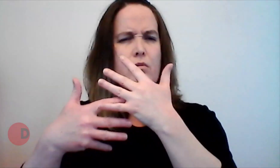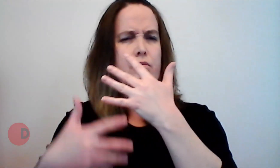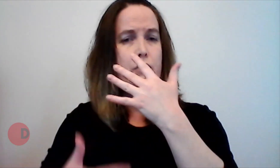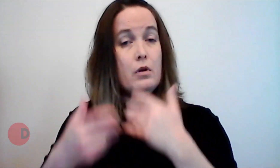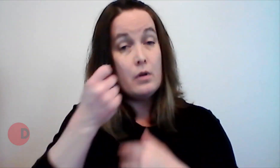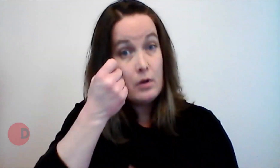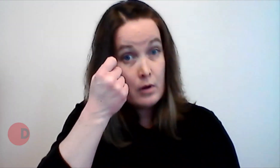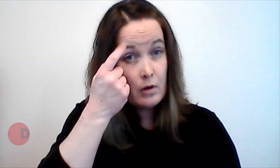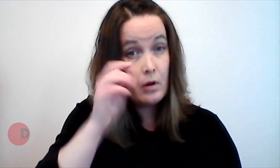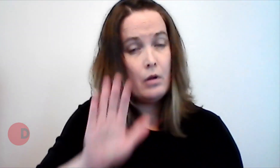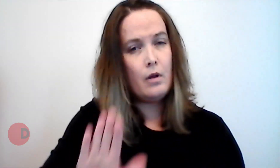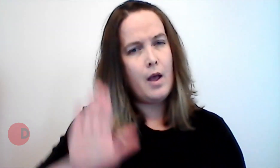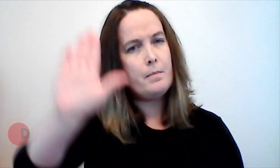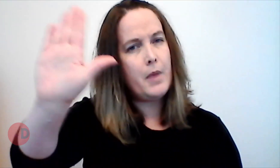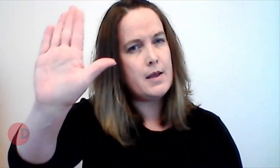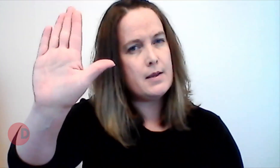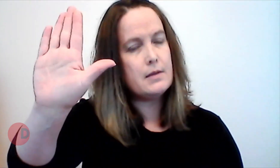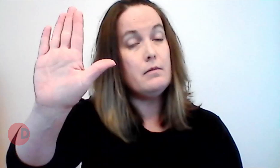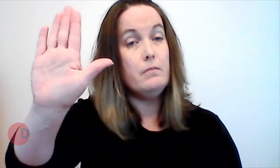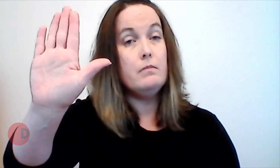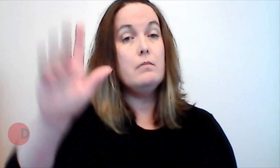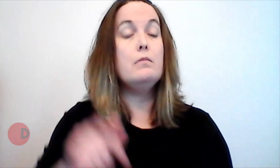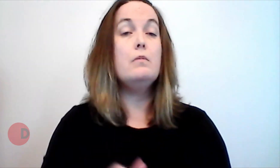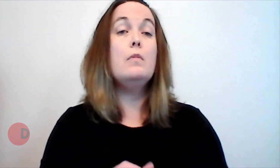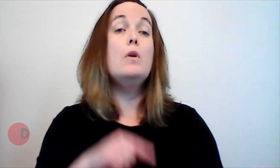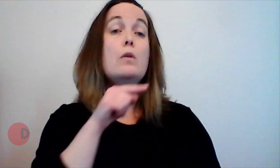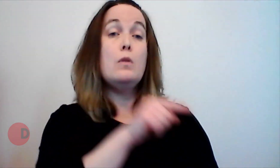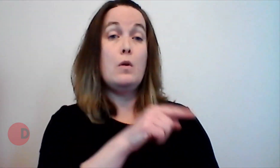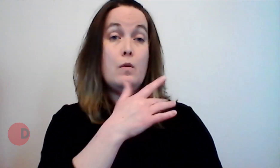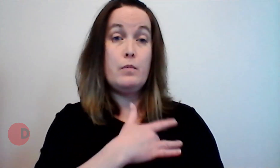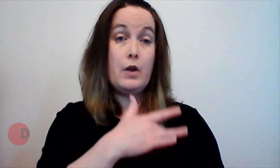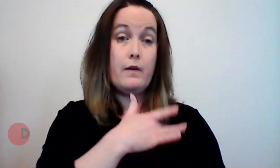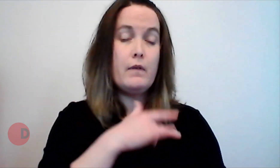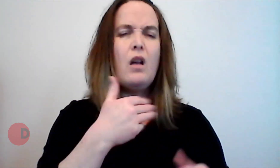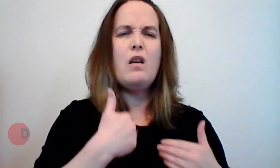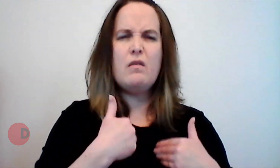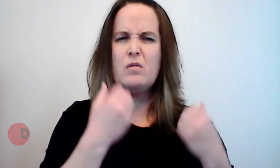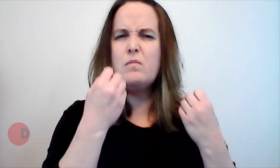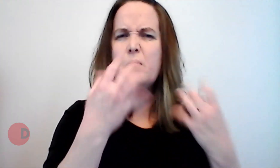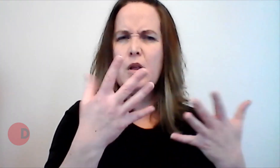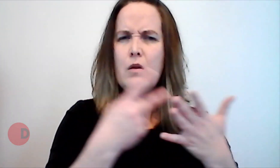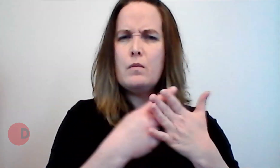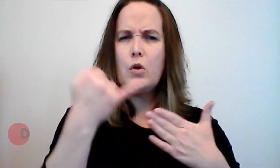Provinces have many projects, for example health,